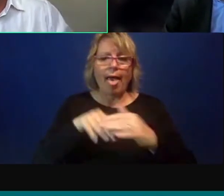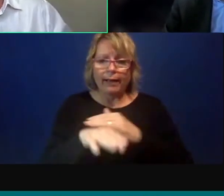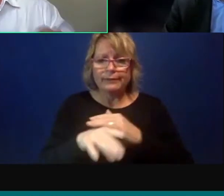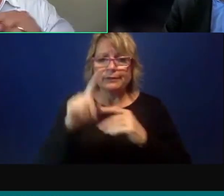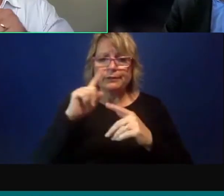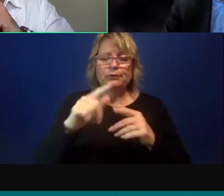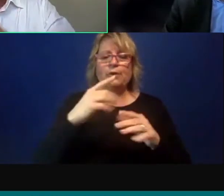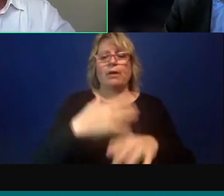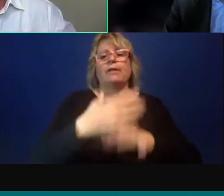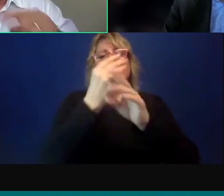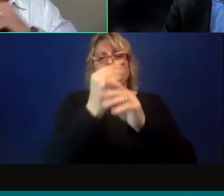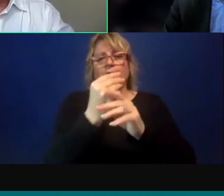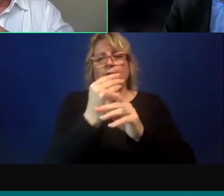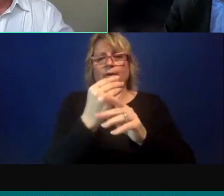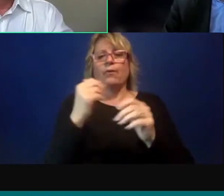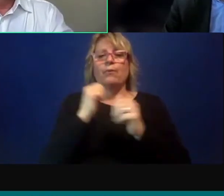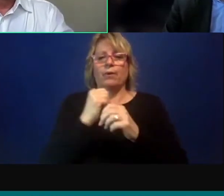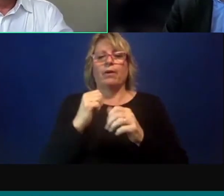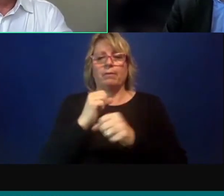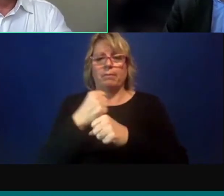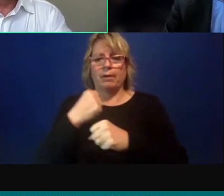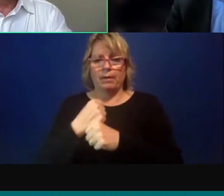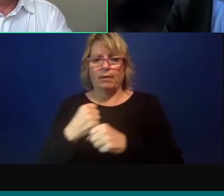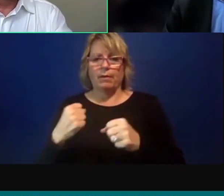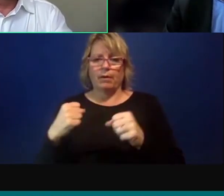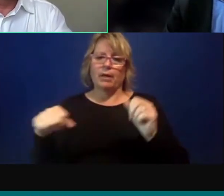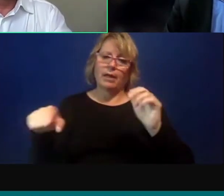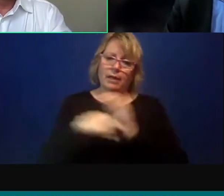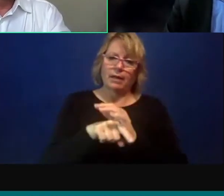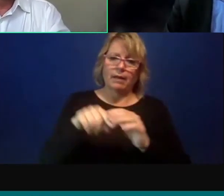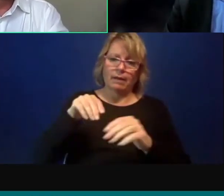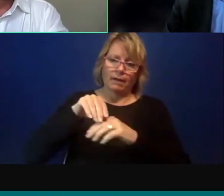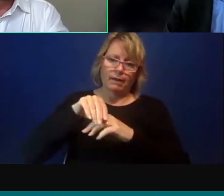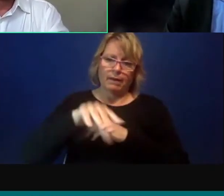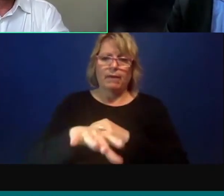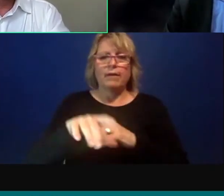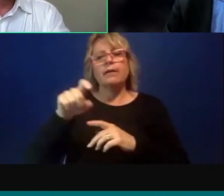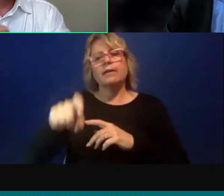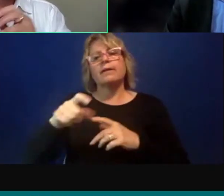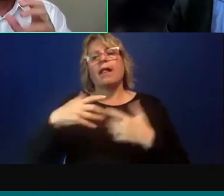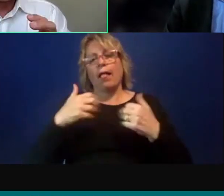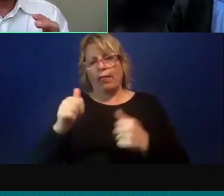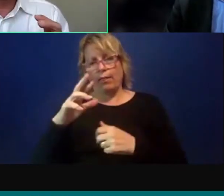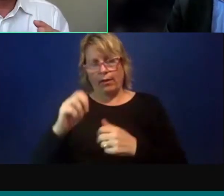further create negative effects on people that need healthcare the most because telehealth being